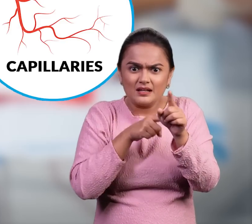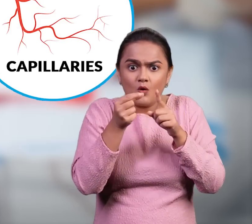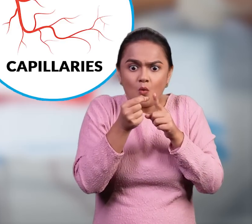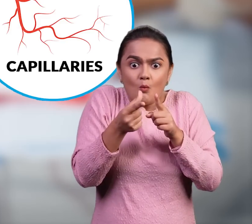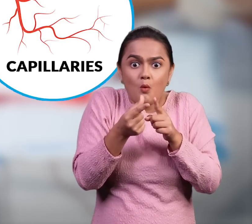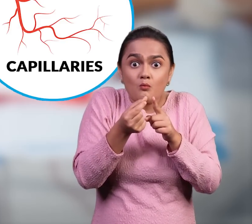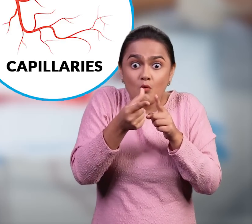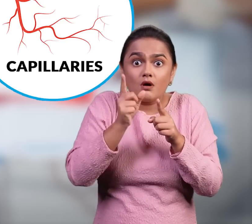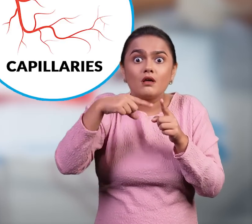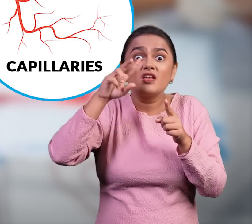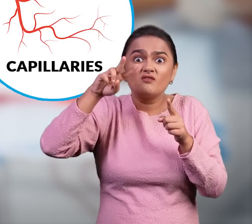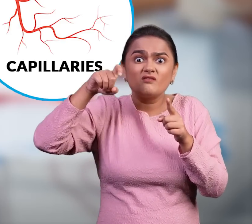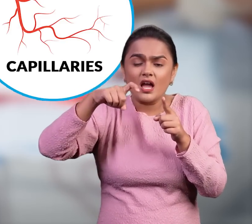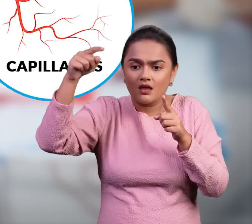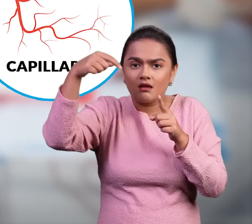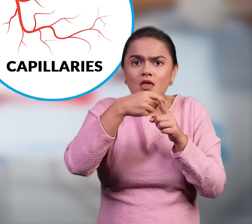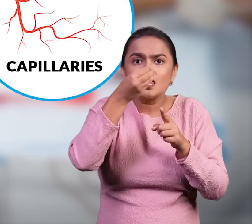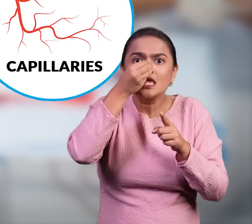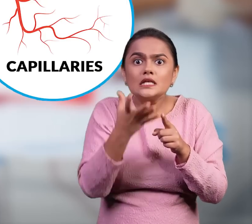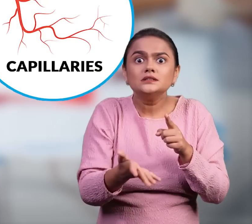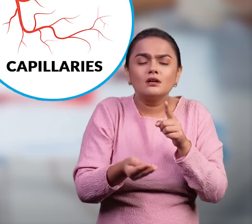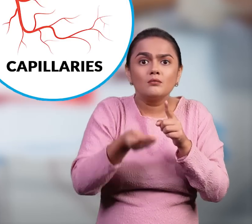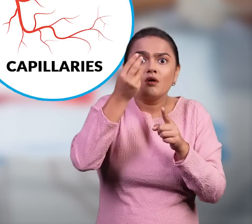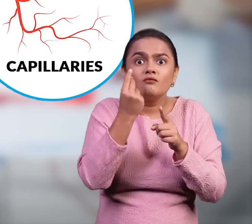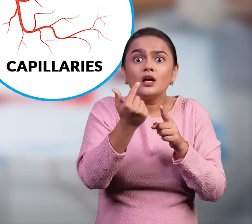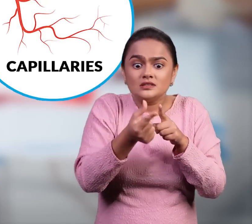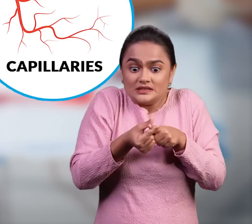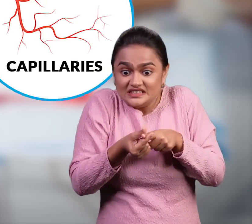open, allowing the virus to enter more easily.